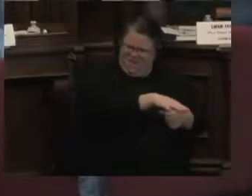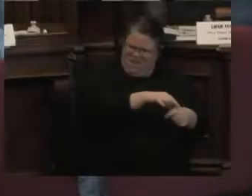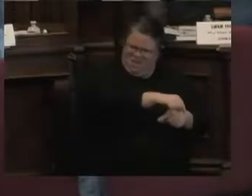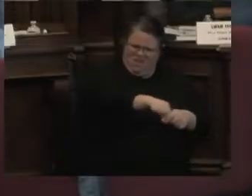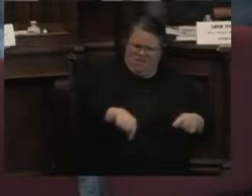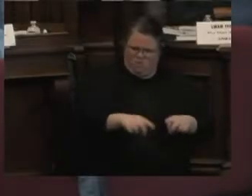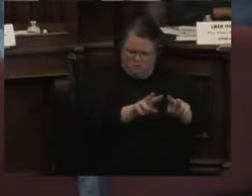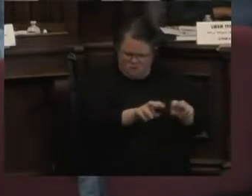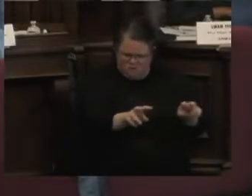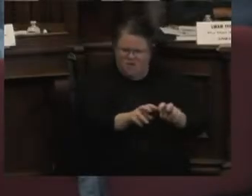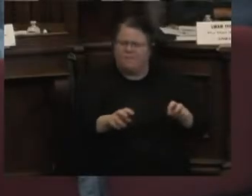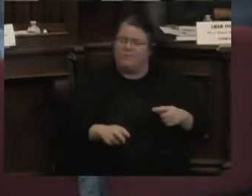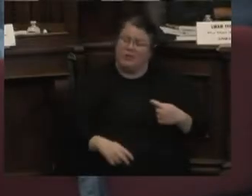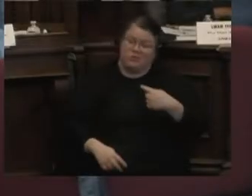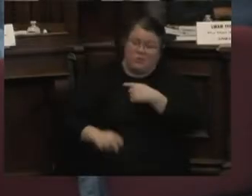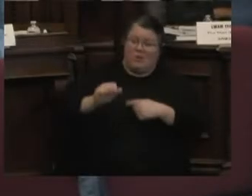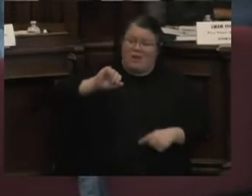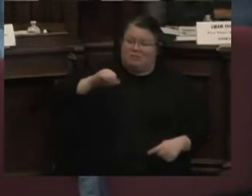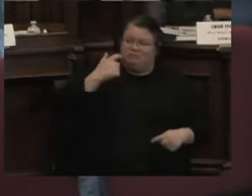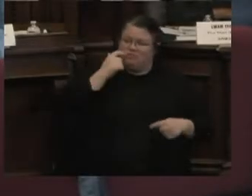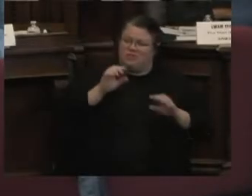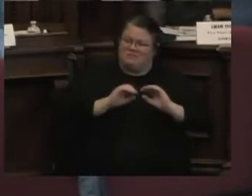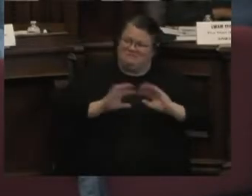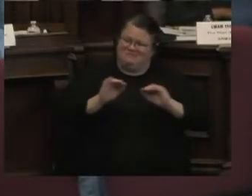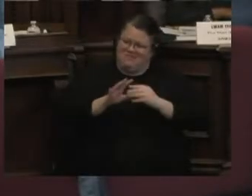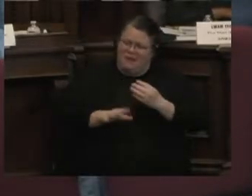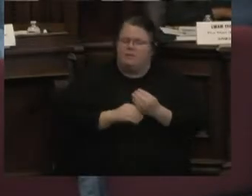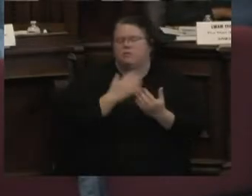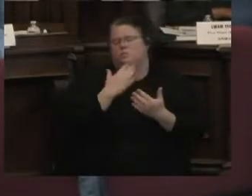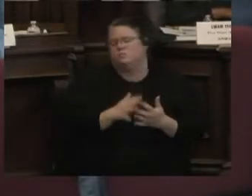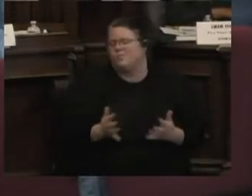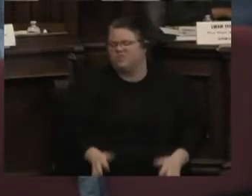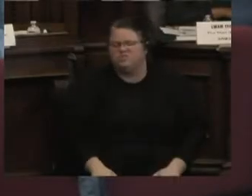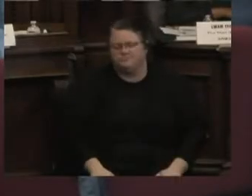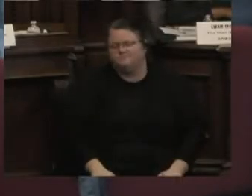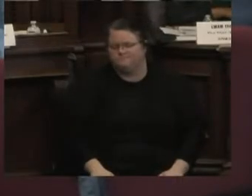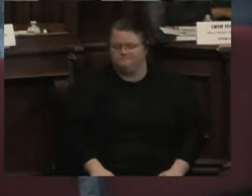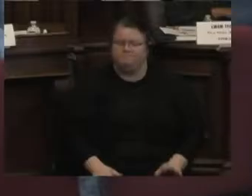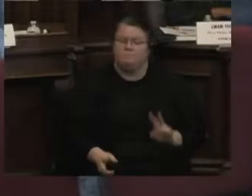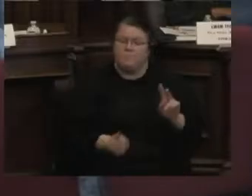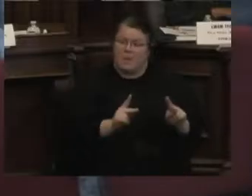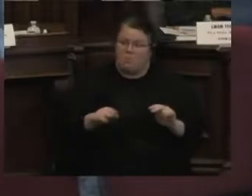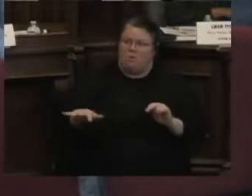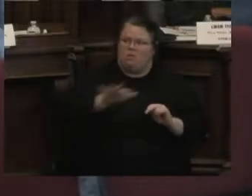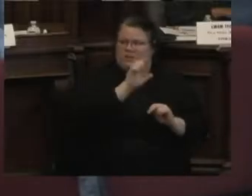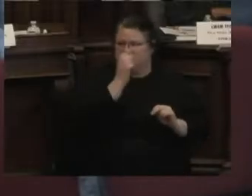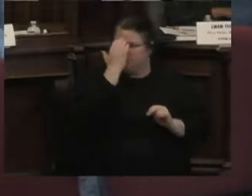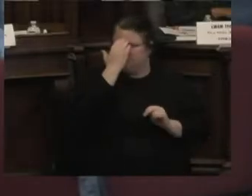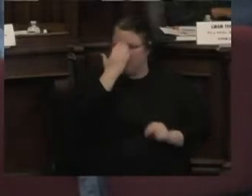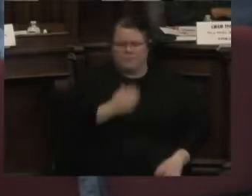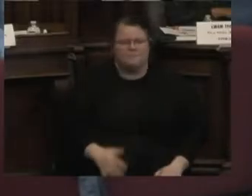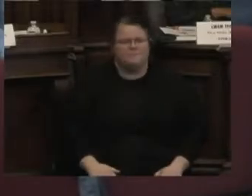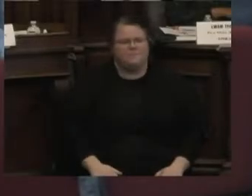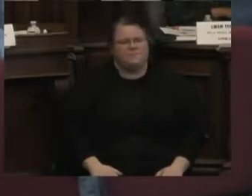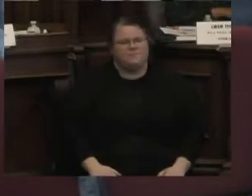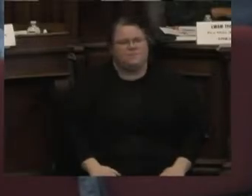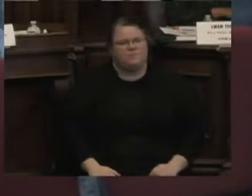that there are complaints coming from there and that we are we're looking at that. But I appreciate you doing that,